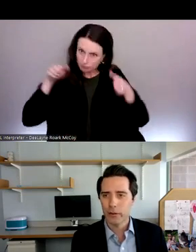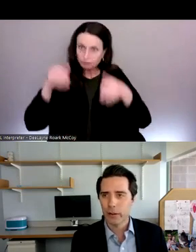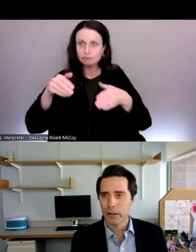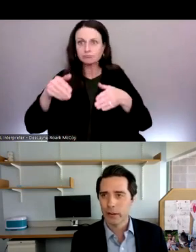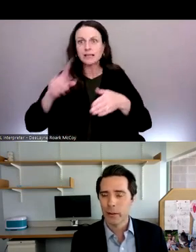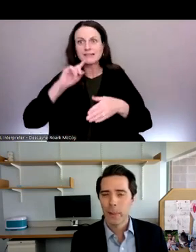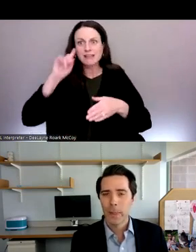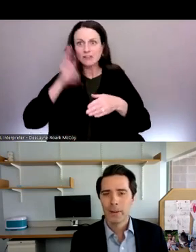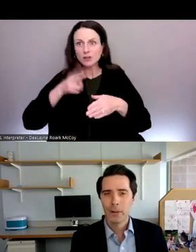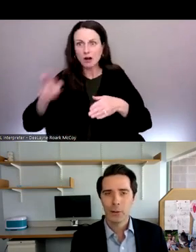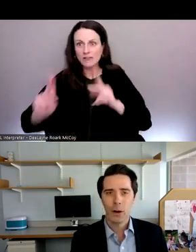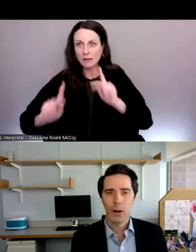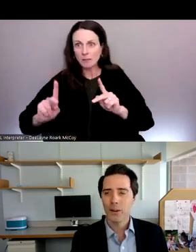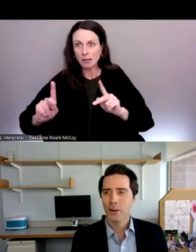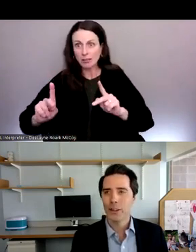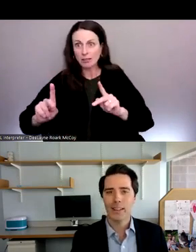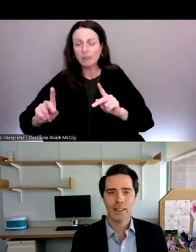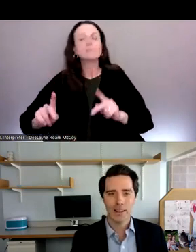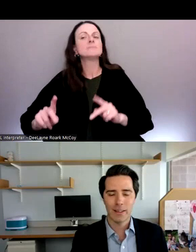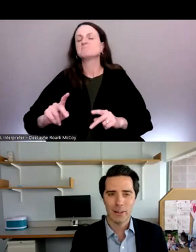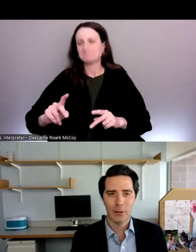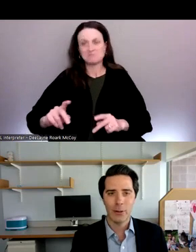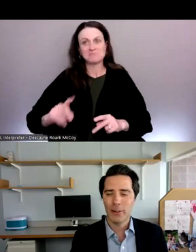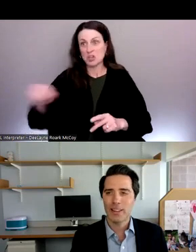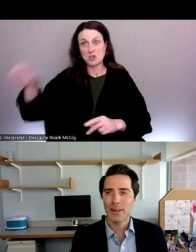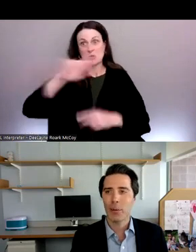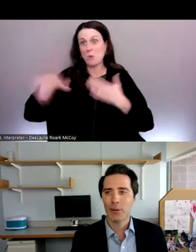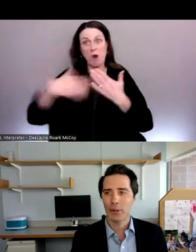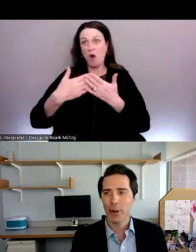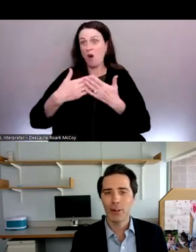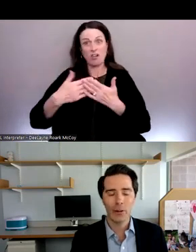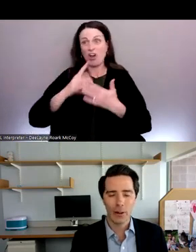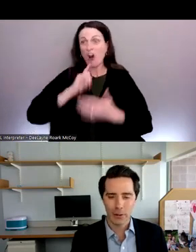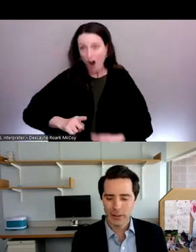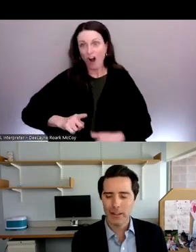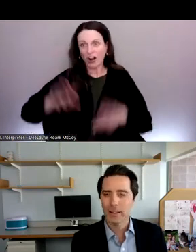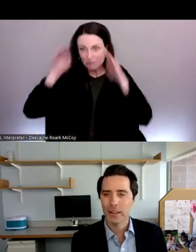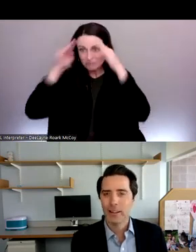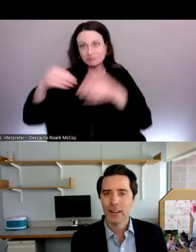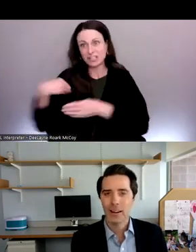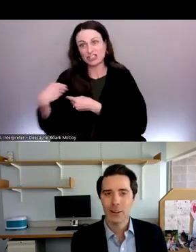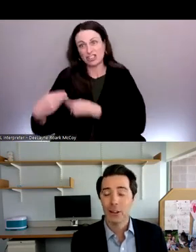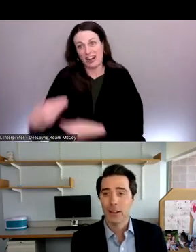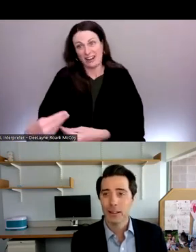or hard of hearing you all are geneticists so you it's important for